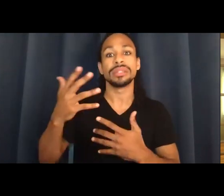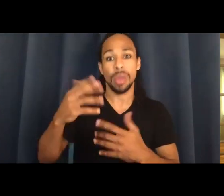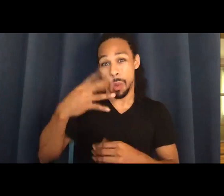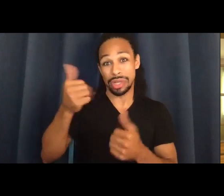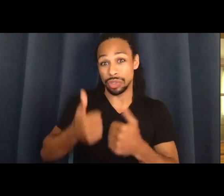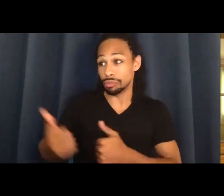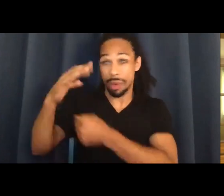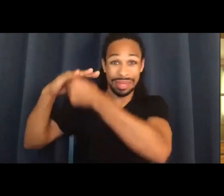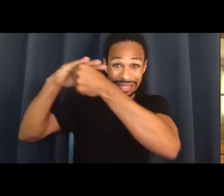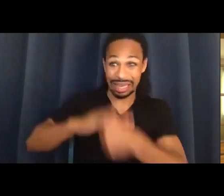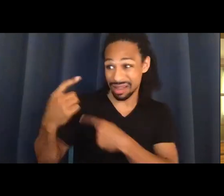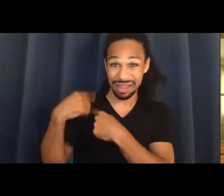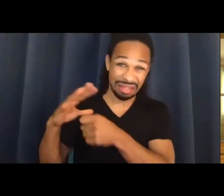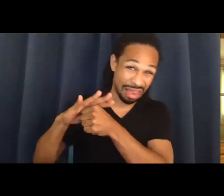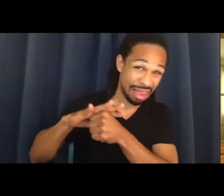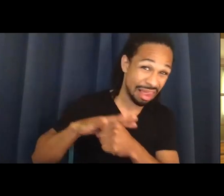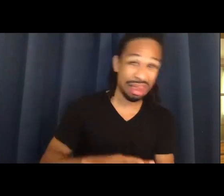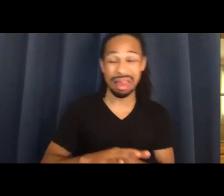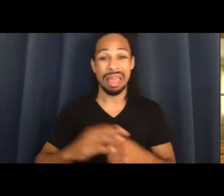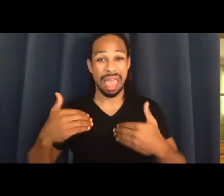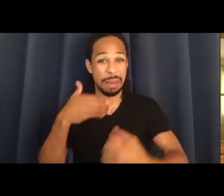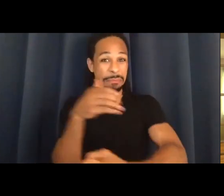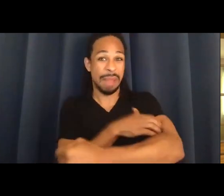have enacted and sustained its power overtime.